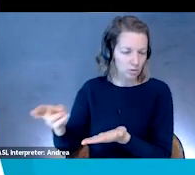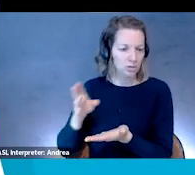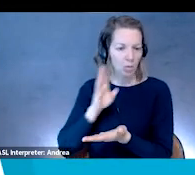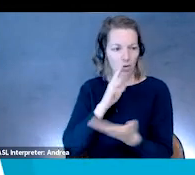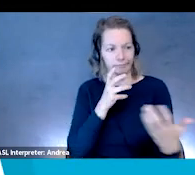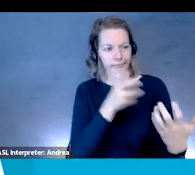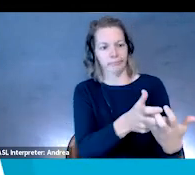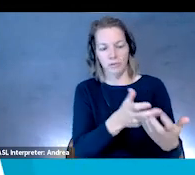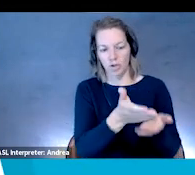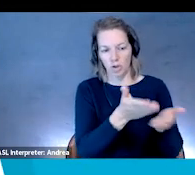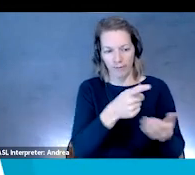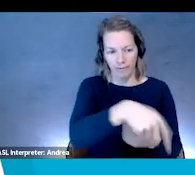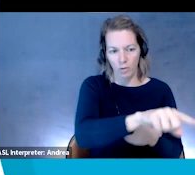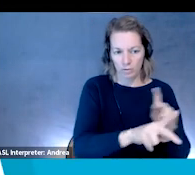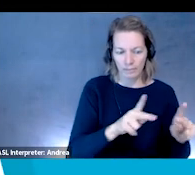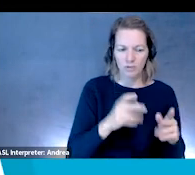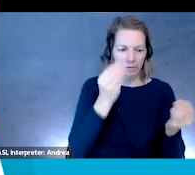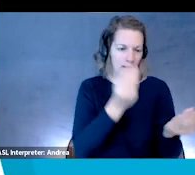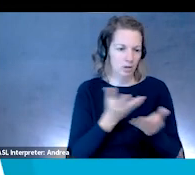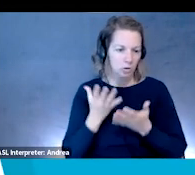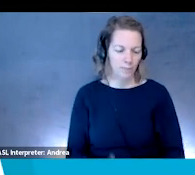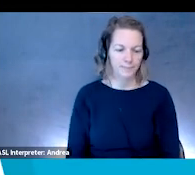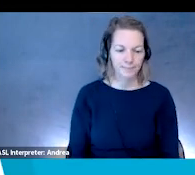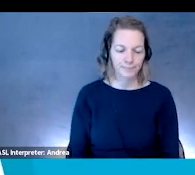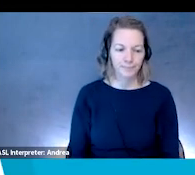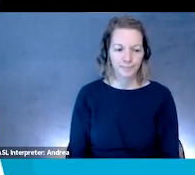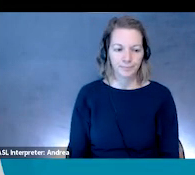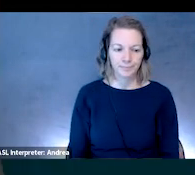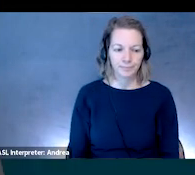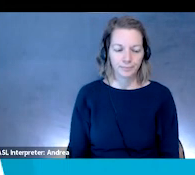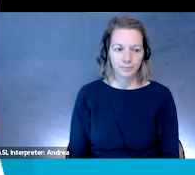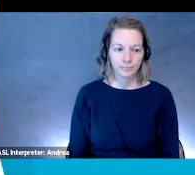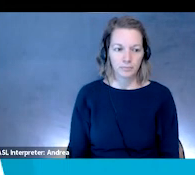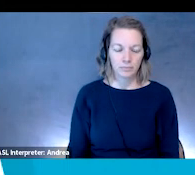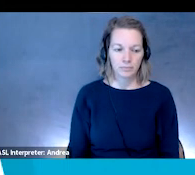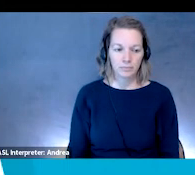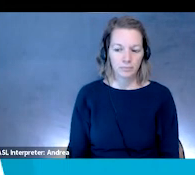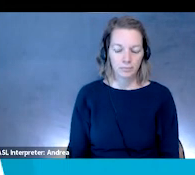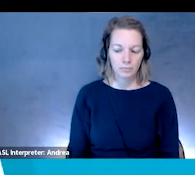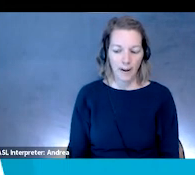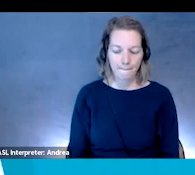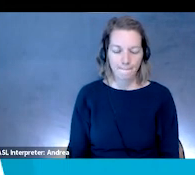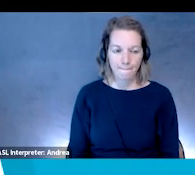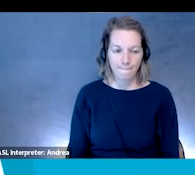COMMON QUESTIONS, WE DEFINITELY WANT TO DEVELOP RESOURCES THAT WILL BE BEST SERVICES